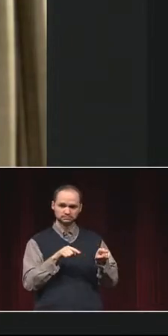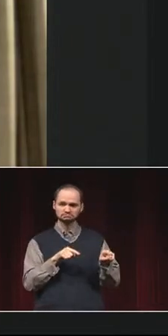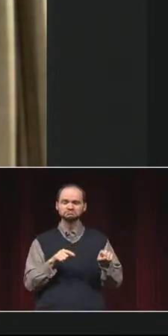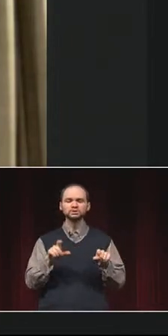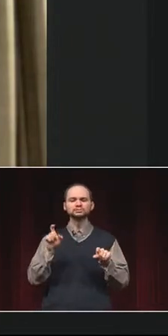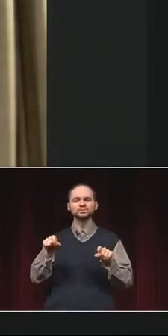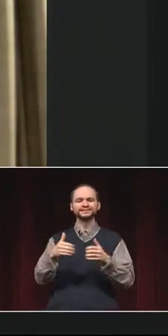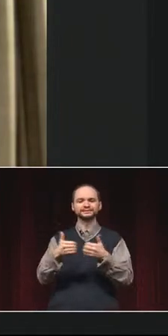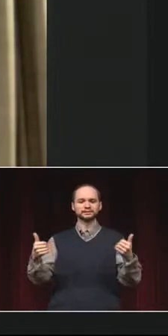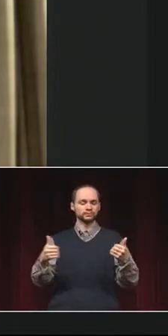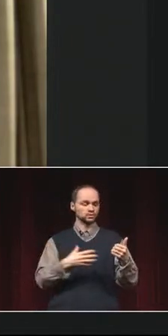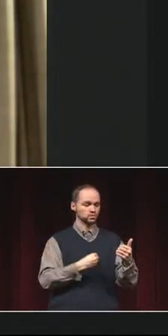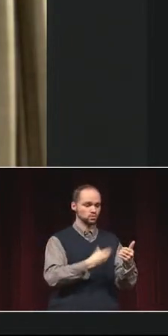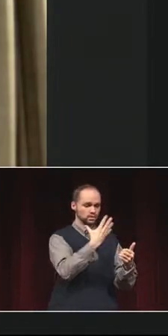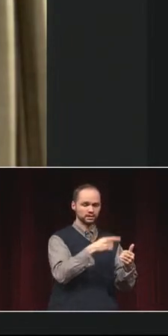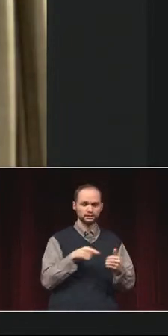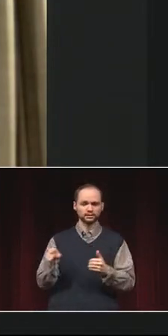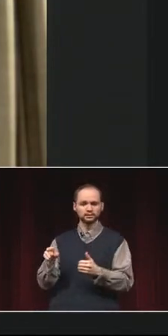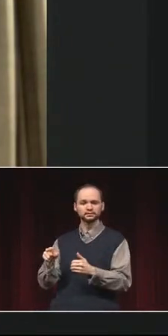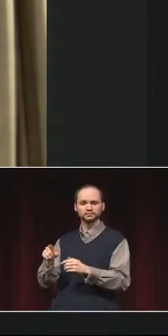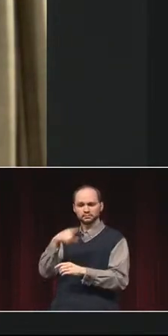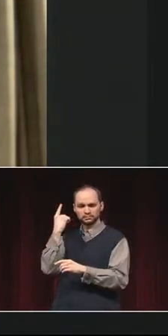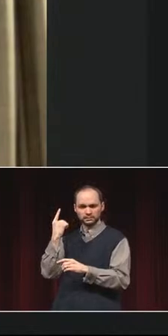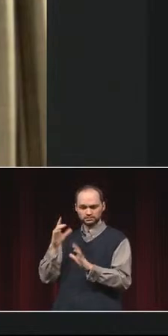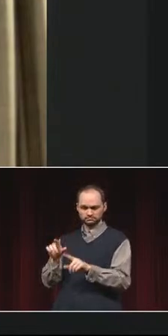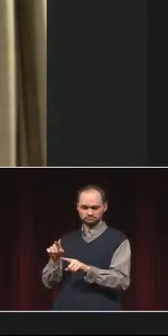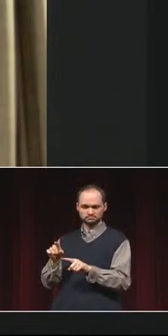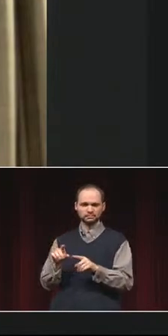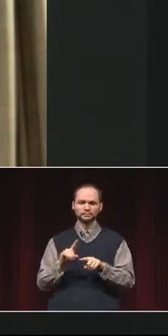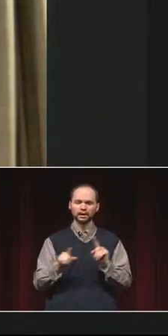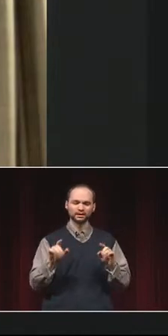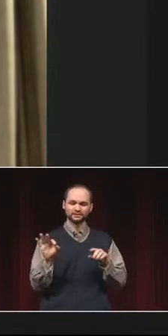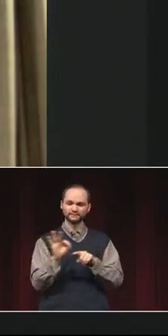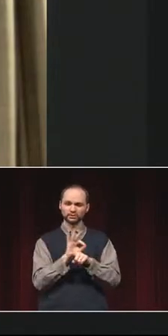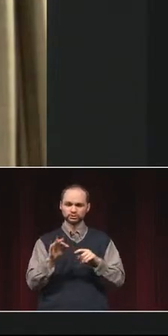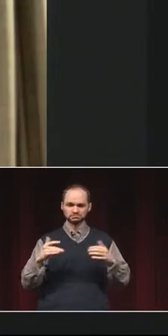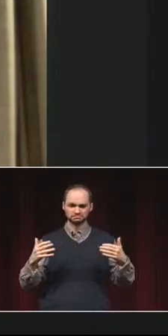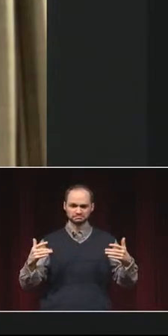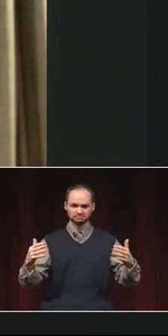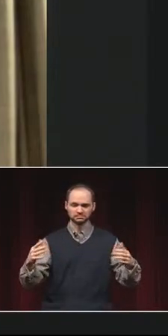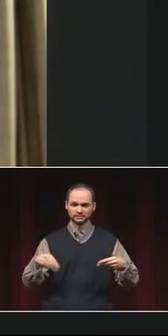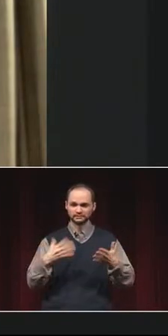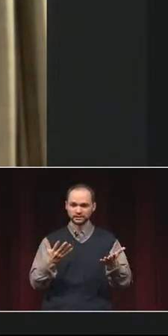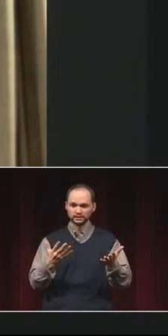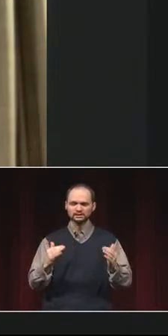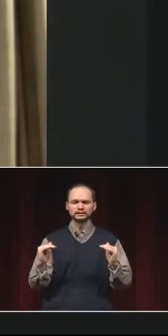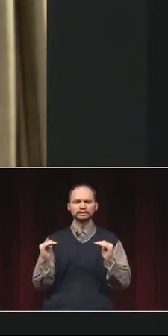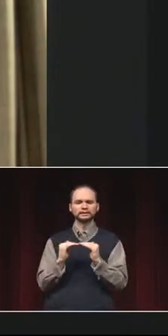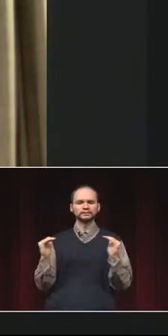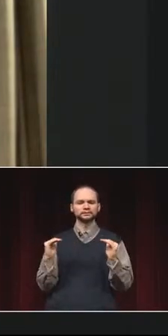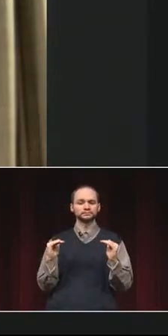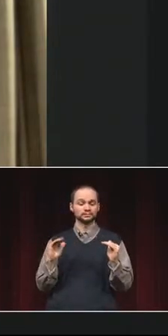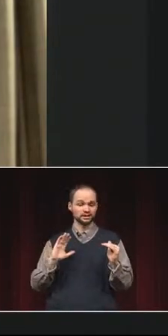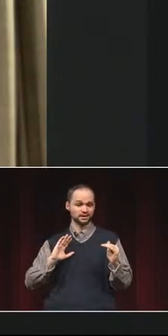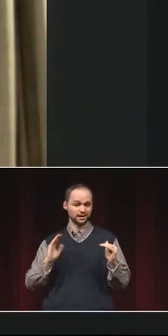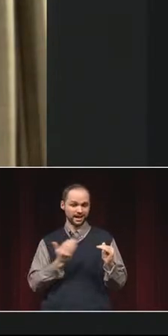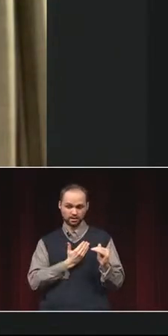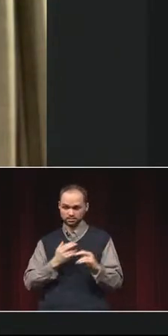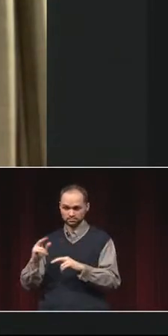but equal in their function. Our facilities have been consistently inferior and underfunded